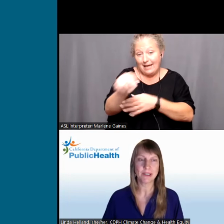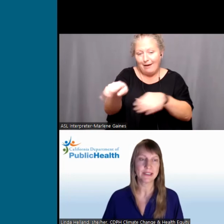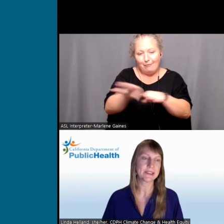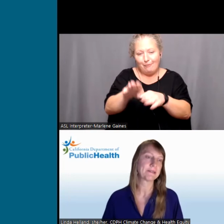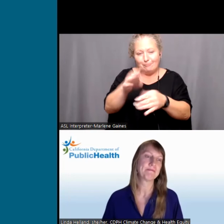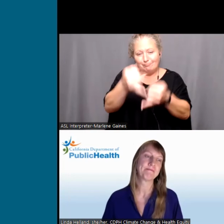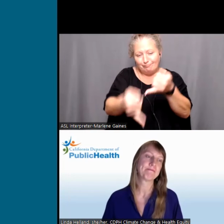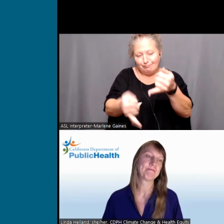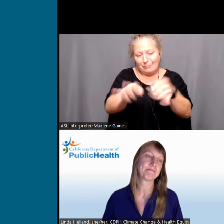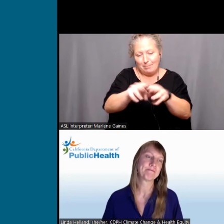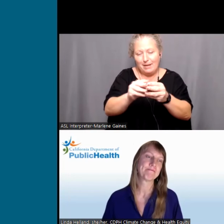Thank you so much.